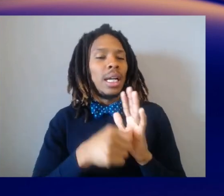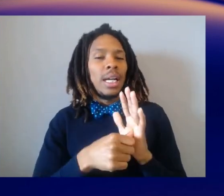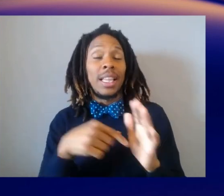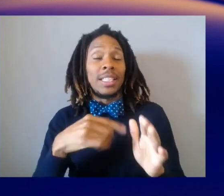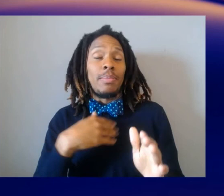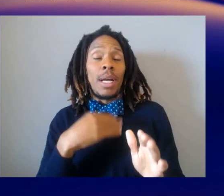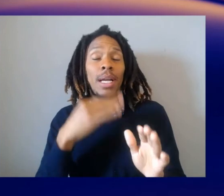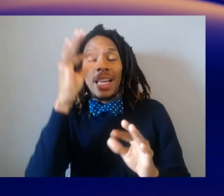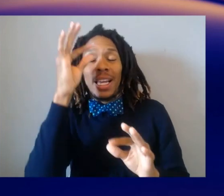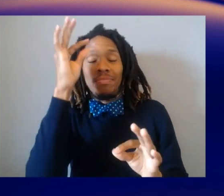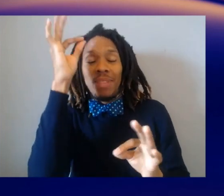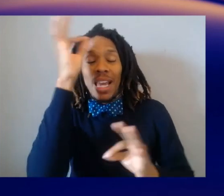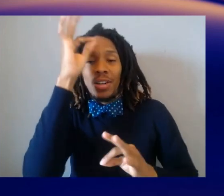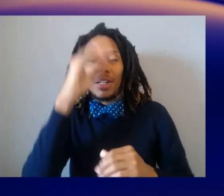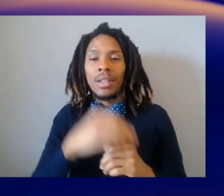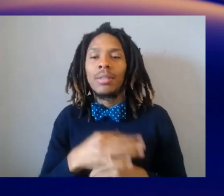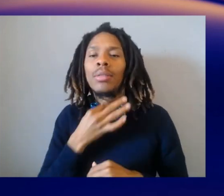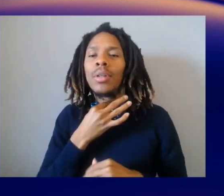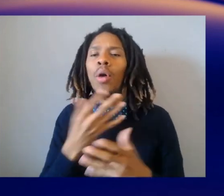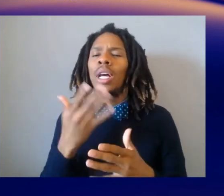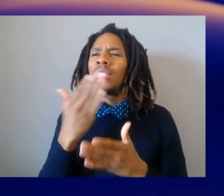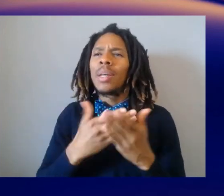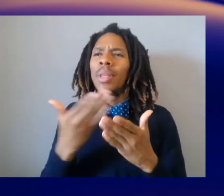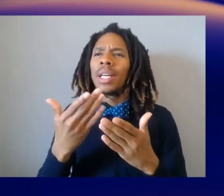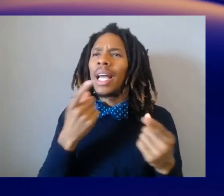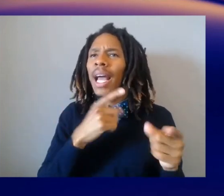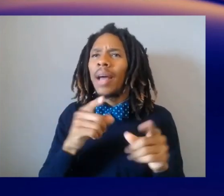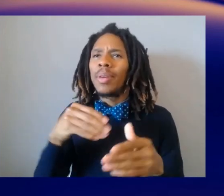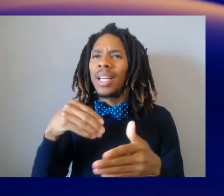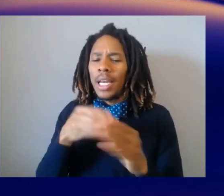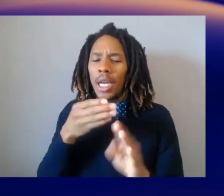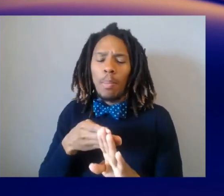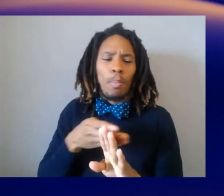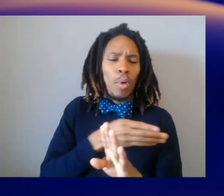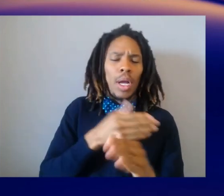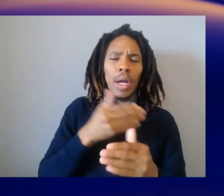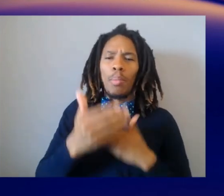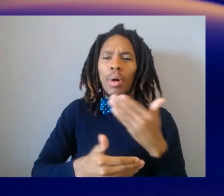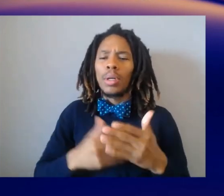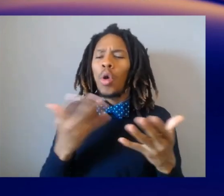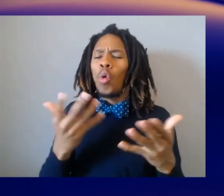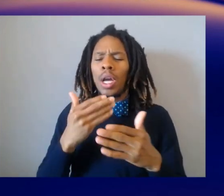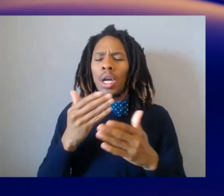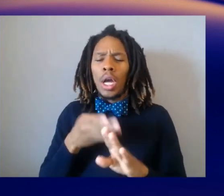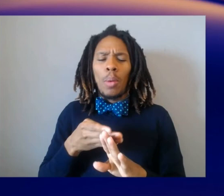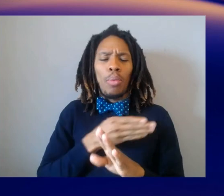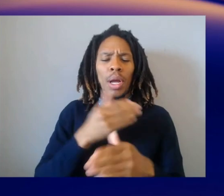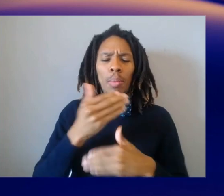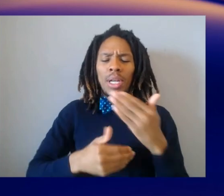What are some of the things that are happening in like the pre-process? Like what what would pre-processing data be in one of these pipelines?